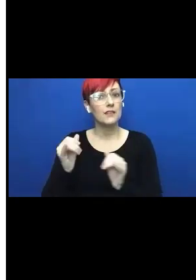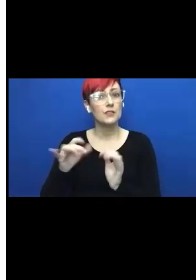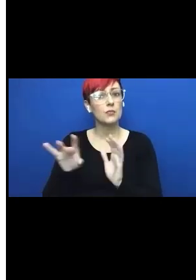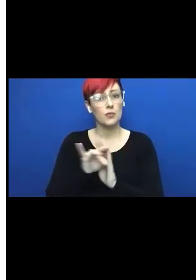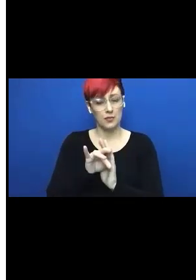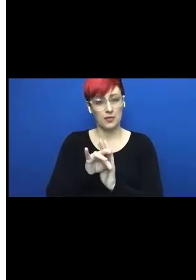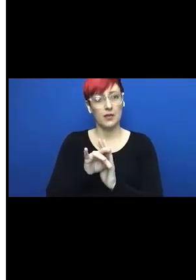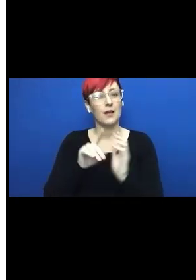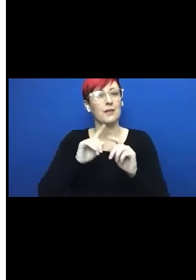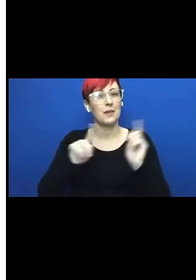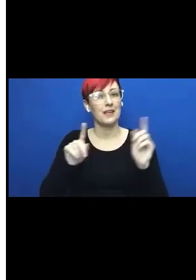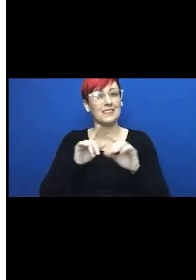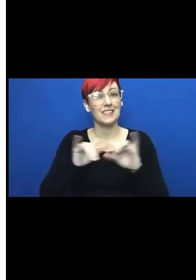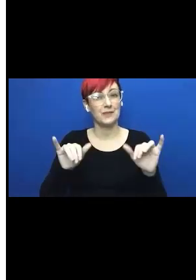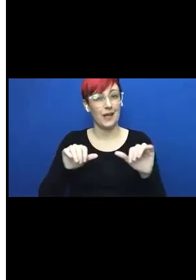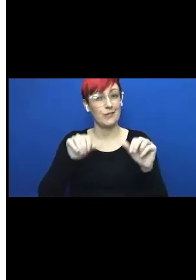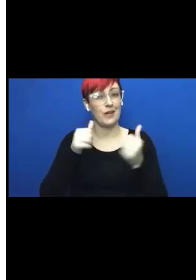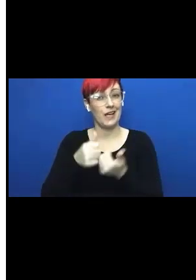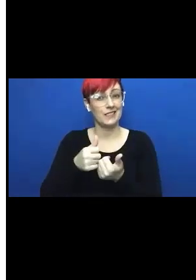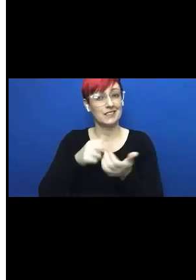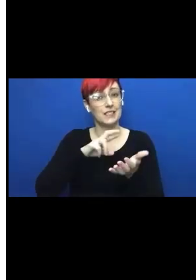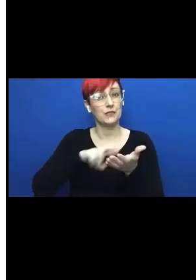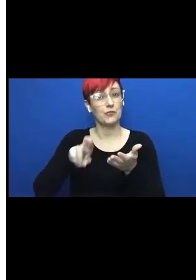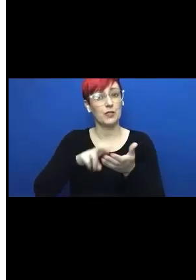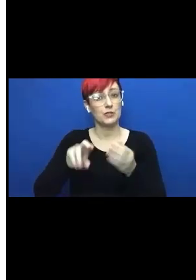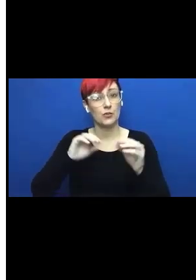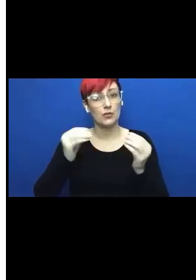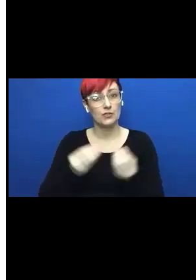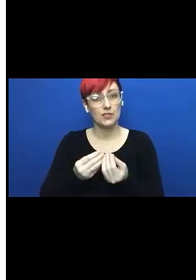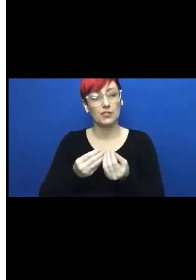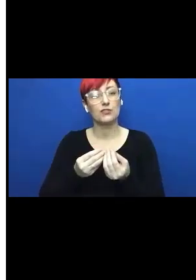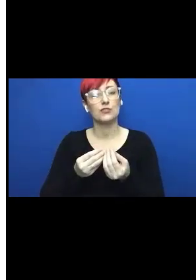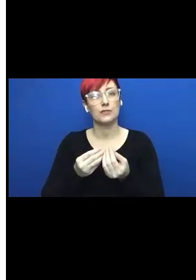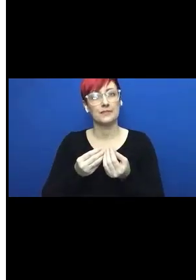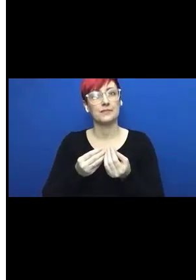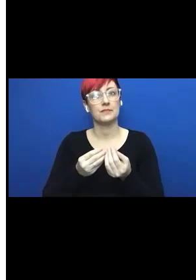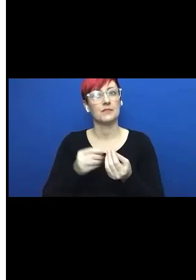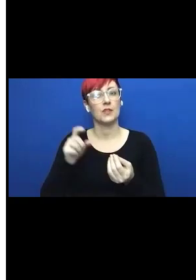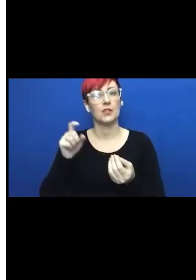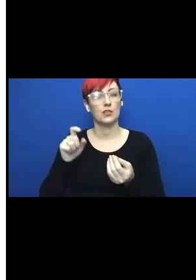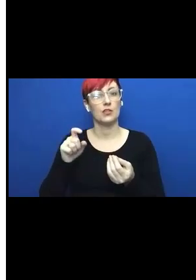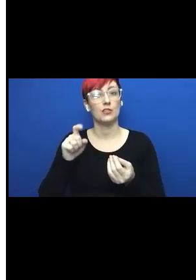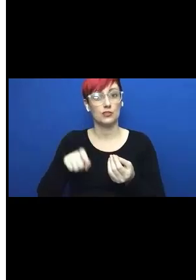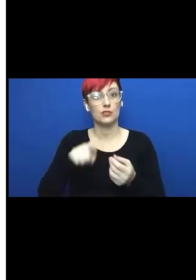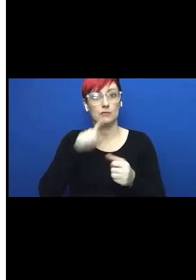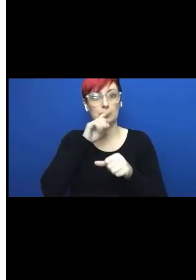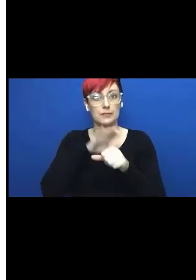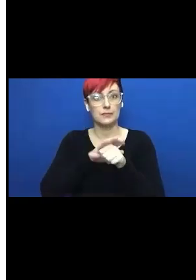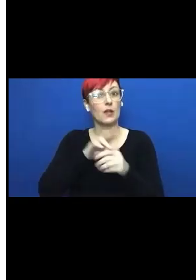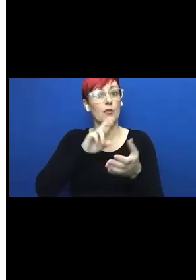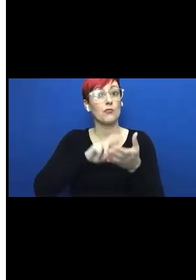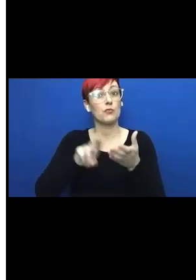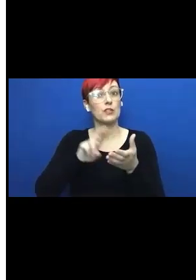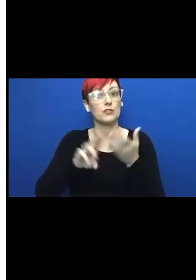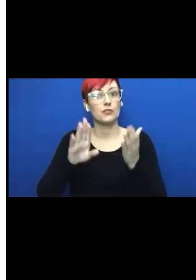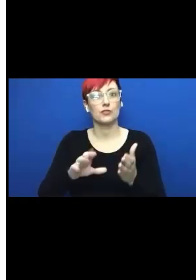but agencies and research organizations should ensure that our researchers do not inappropriately